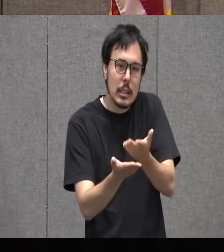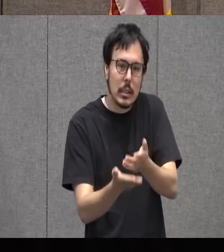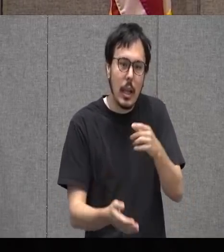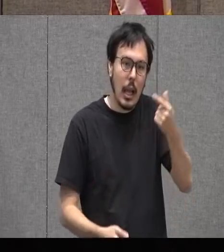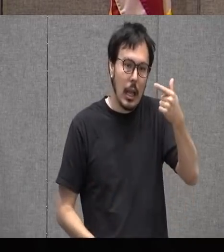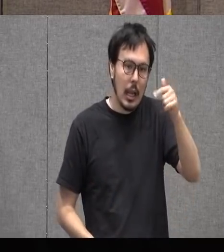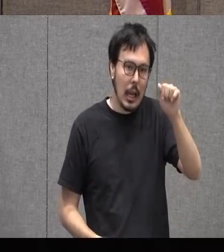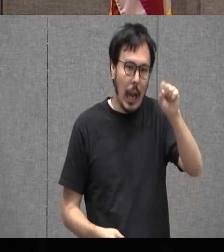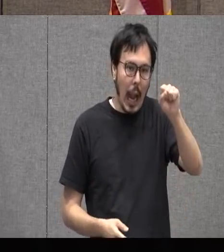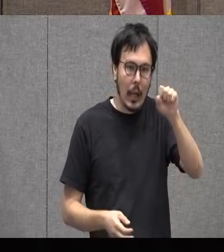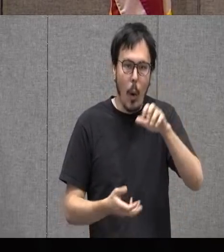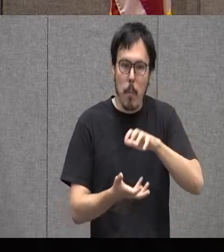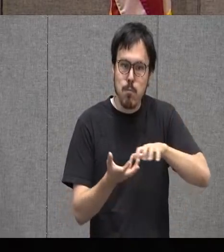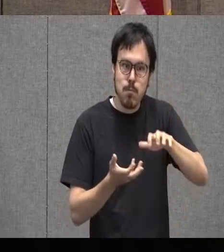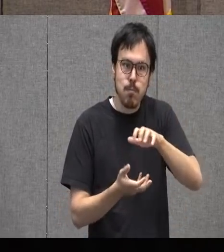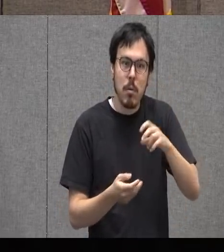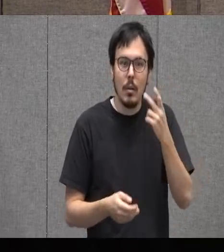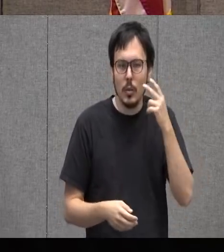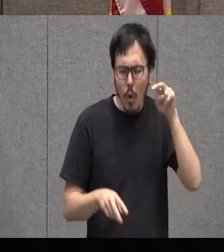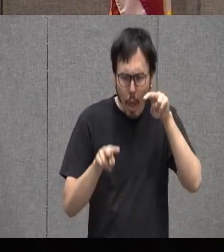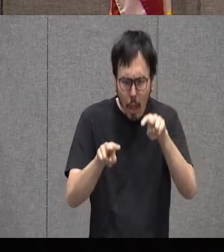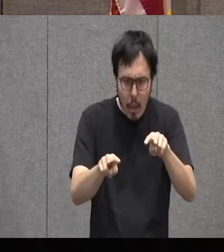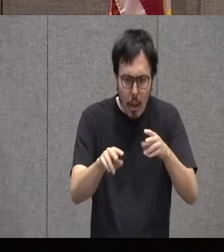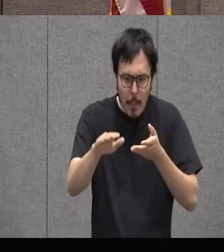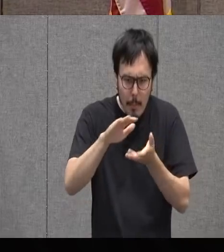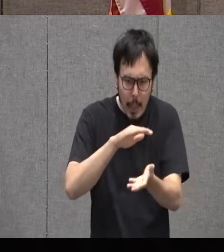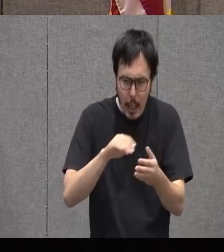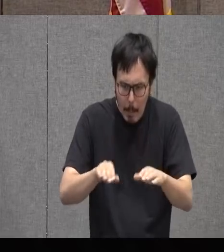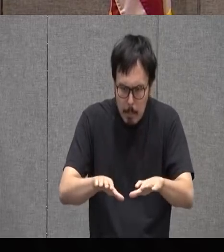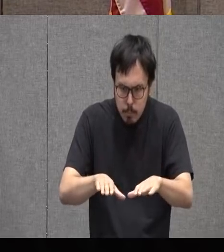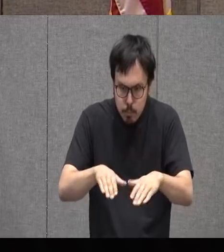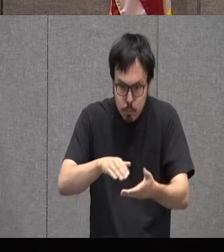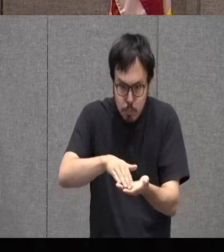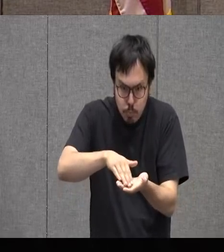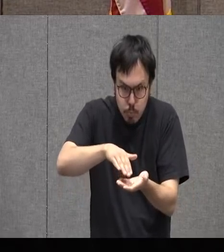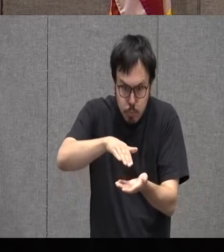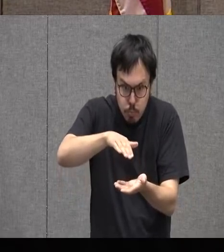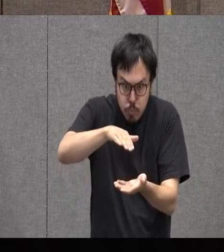Sometimes it inflates, and when we pull it out, it deflates.